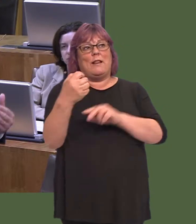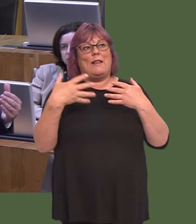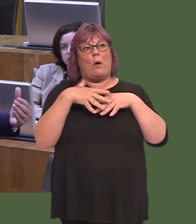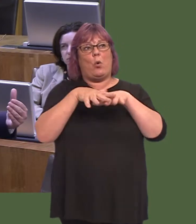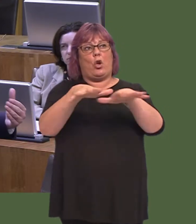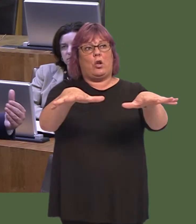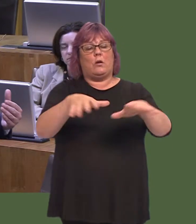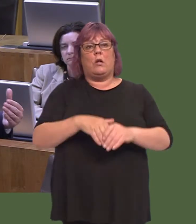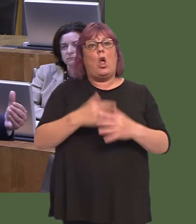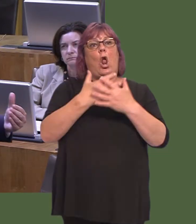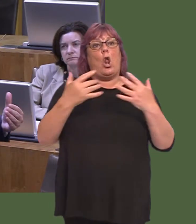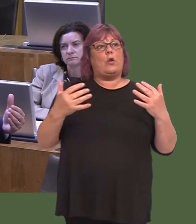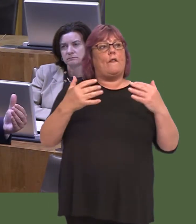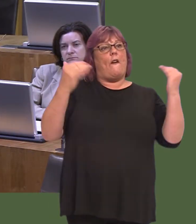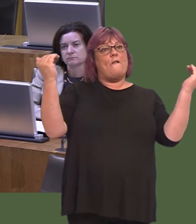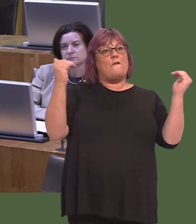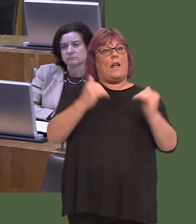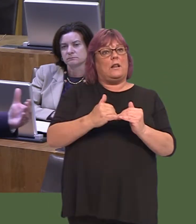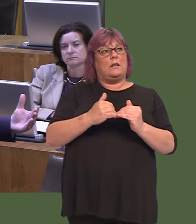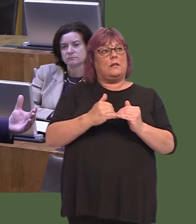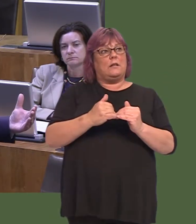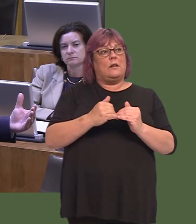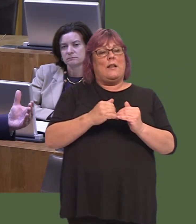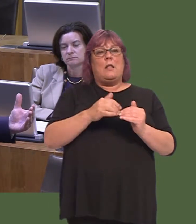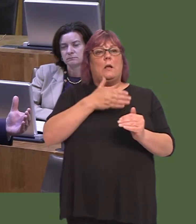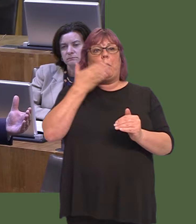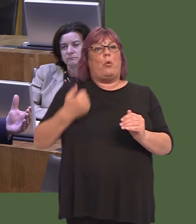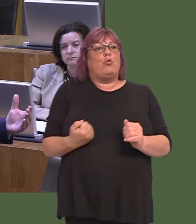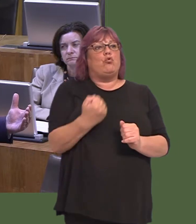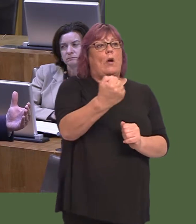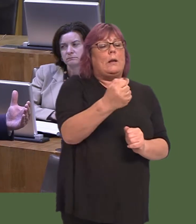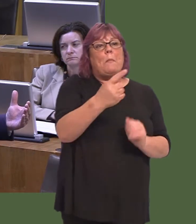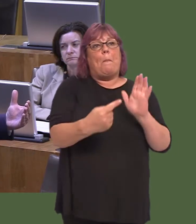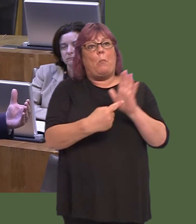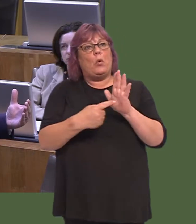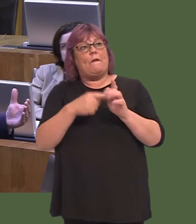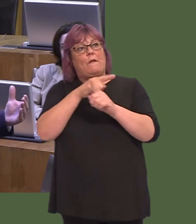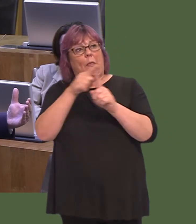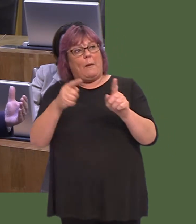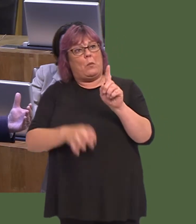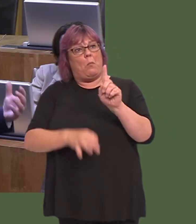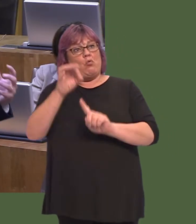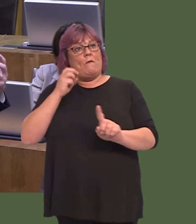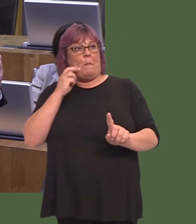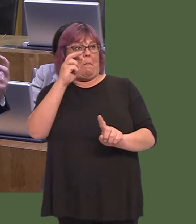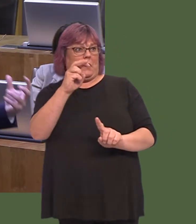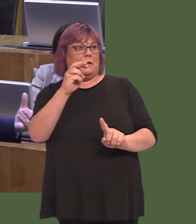She's right to say that there are many cross-Valleys routes, for example, that are not being served by rail, but are important in terms of what they deliver through bus services.